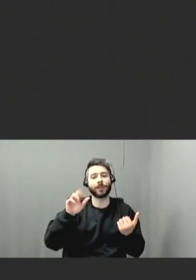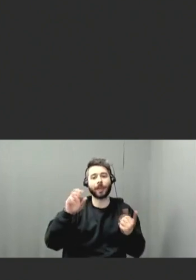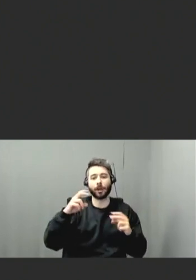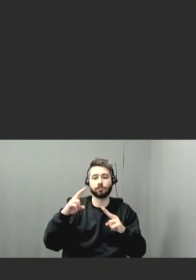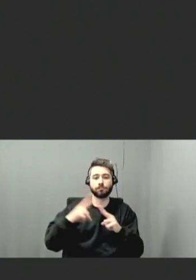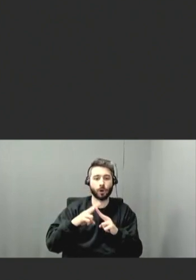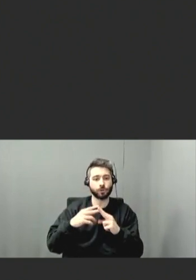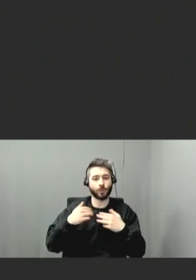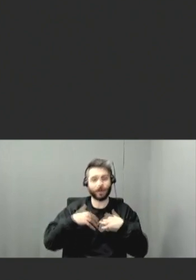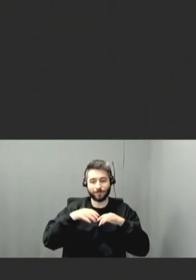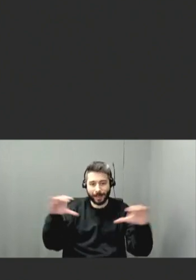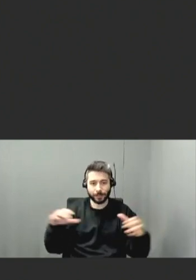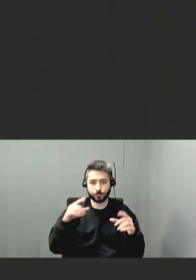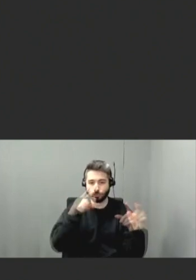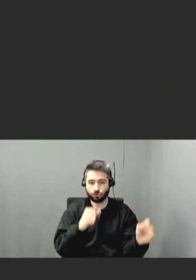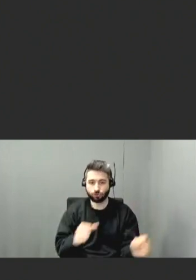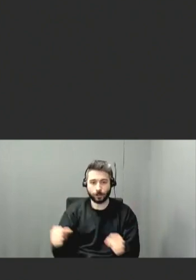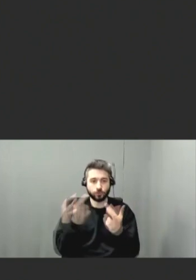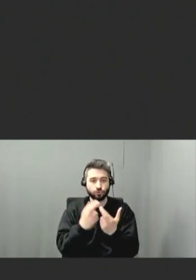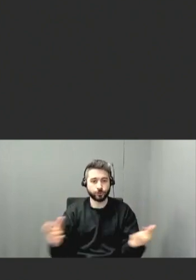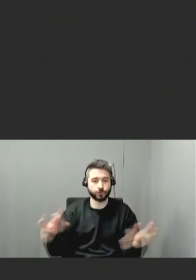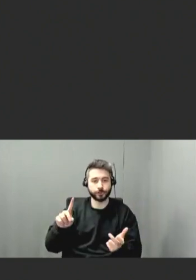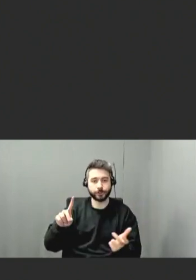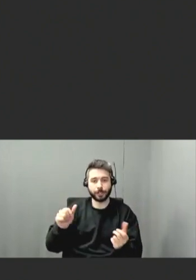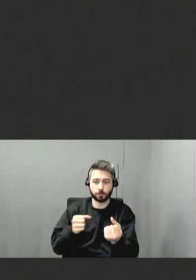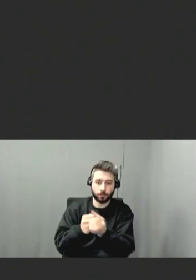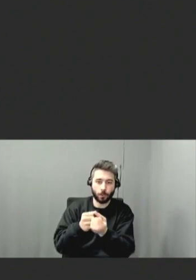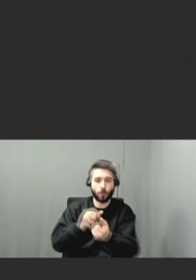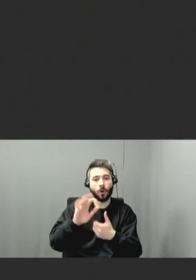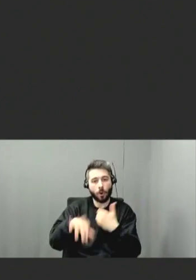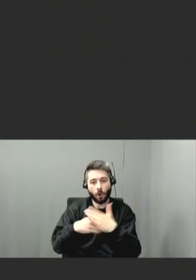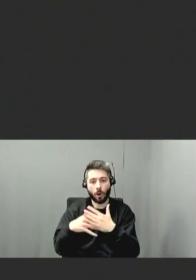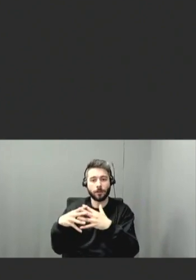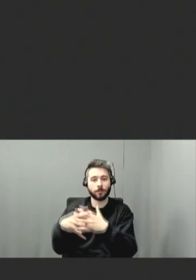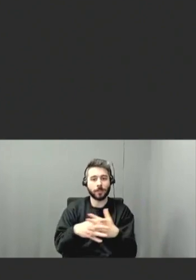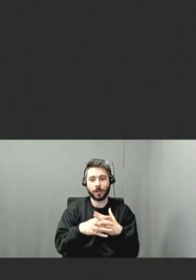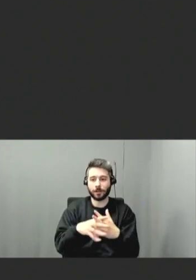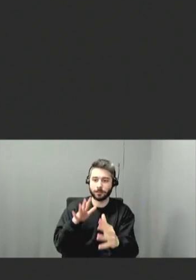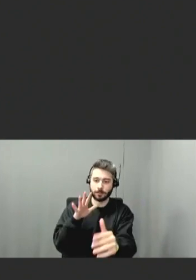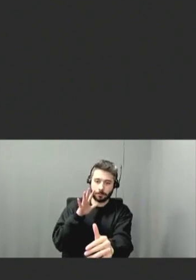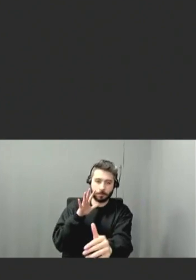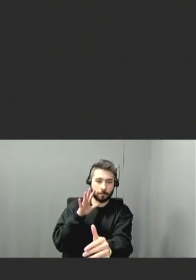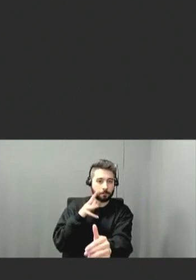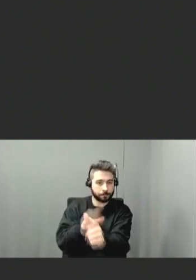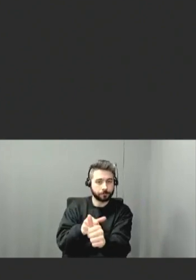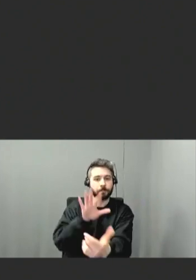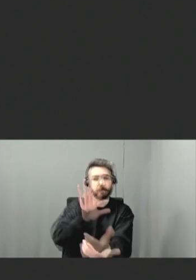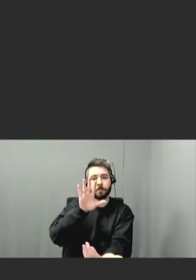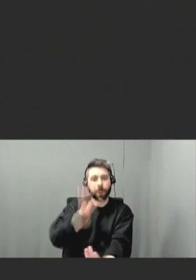strategies, resources and data to support getting all Americans back on schedule with routine immunizations.